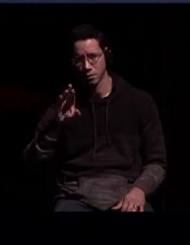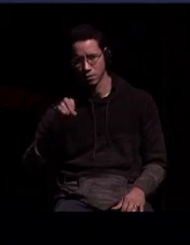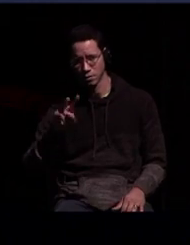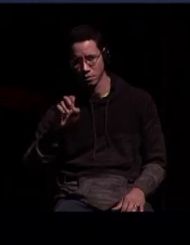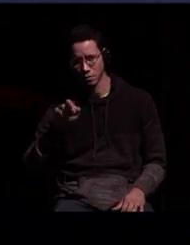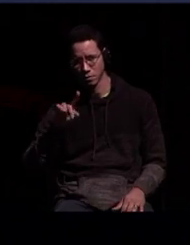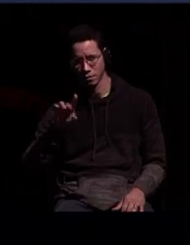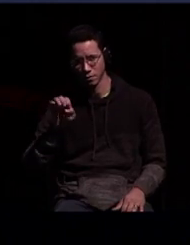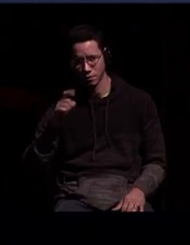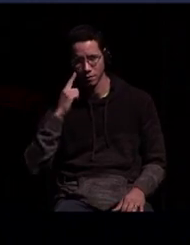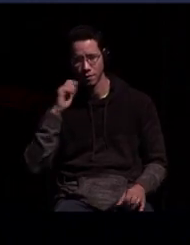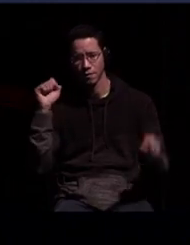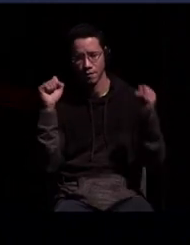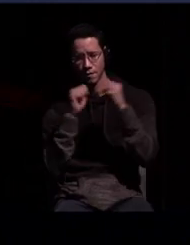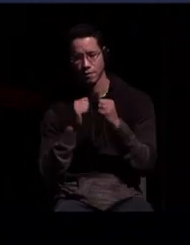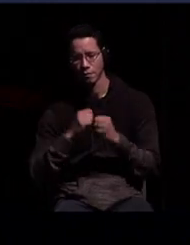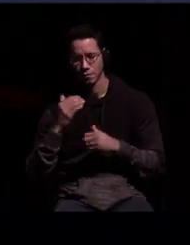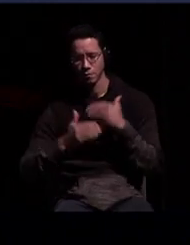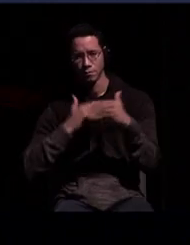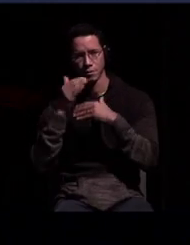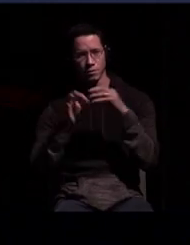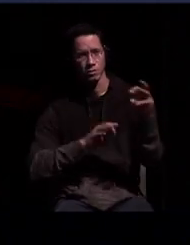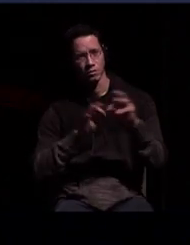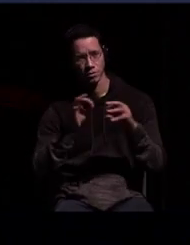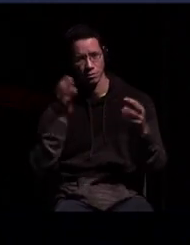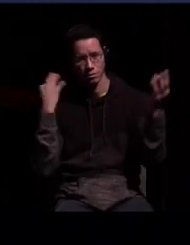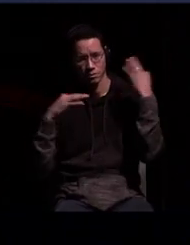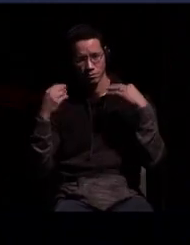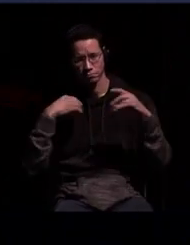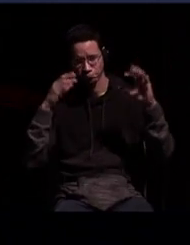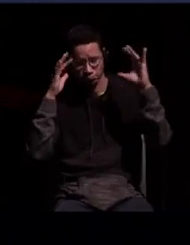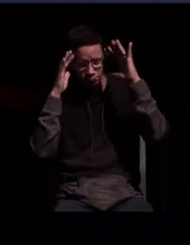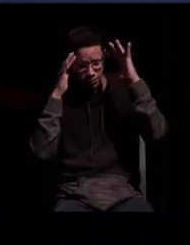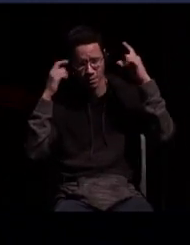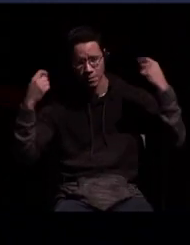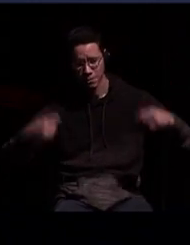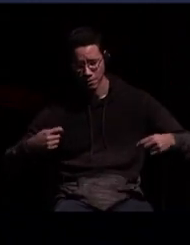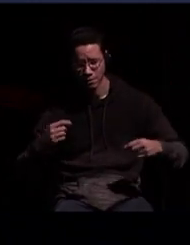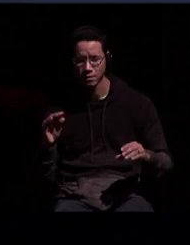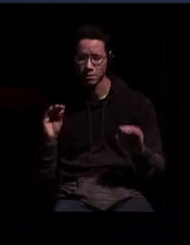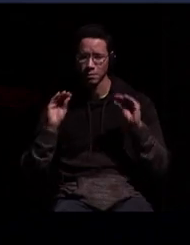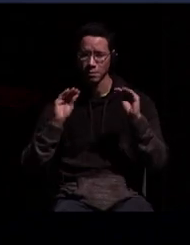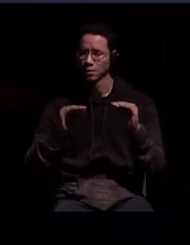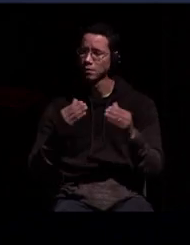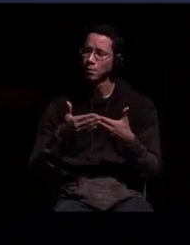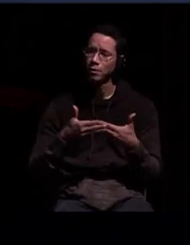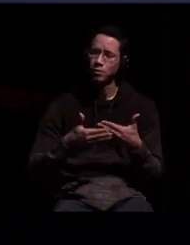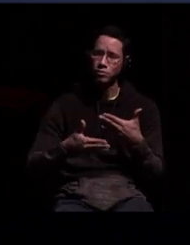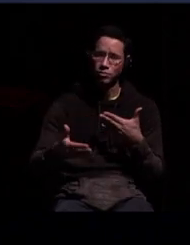I thought that plan should be put into practice based on self-management of the local population.